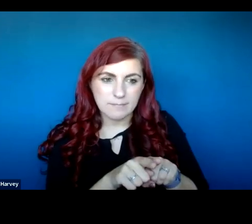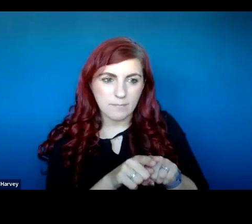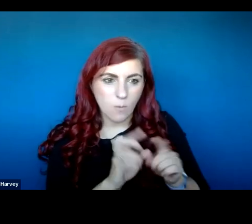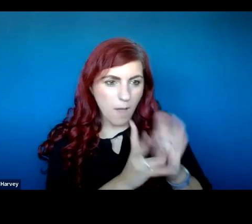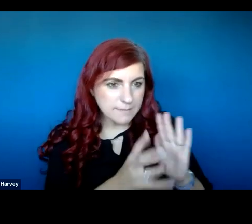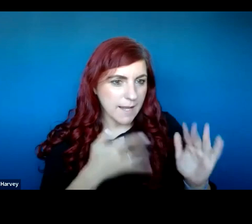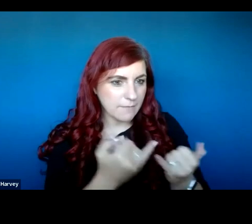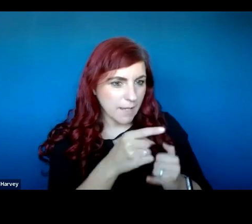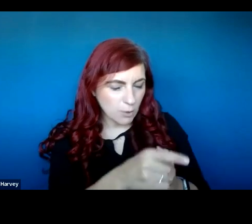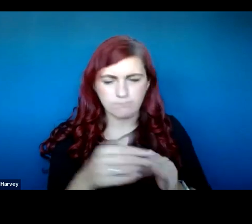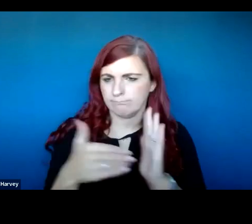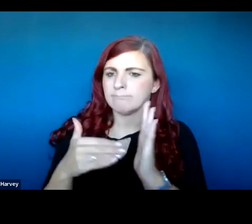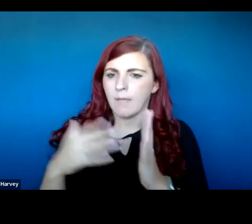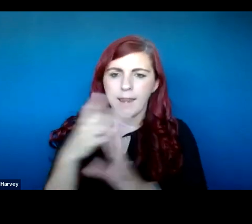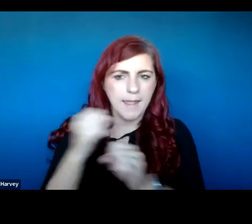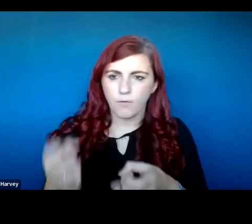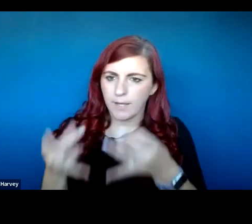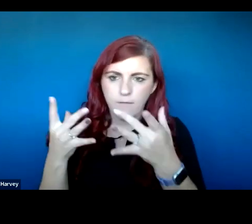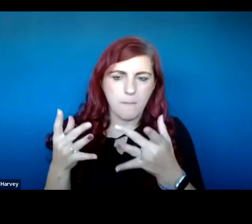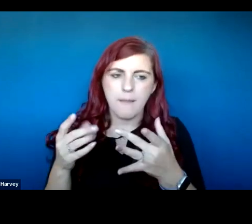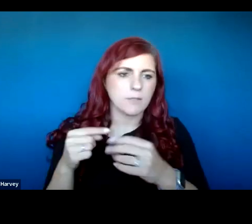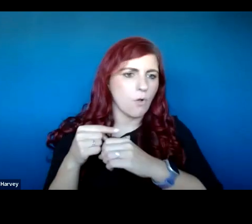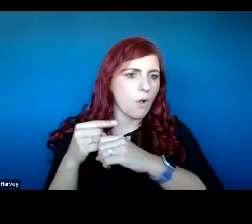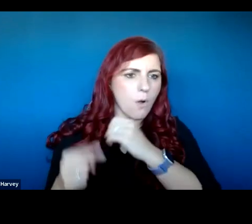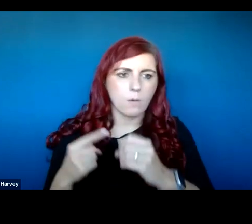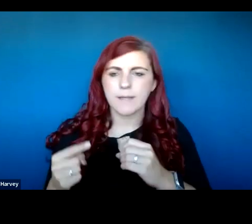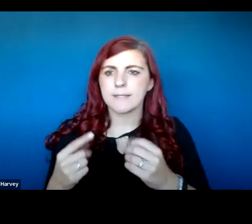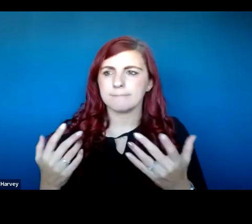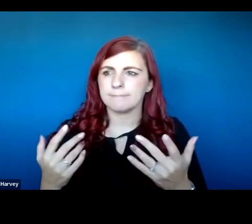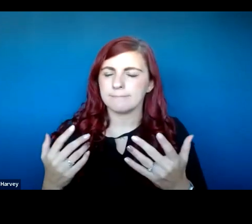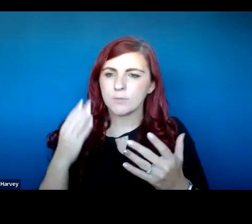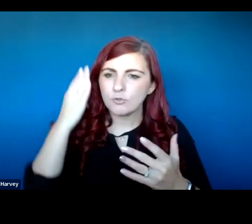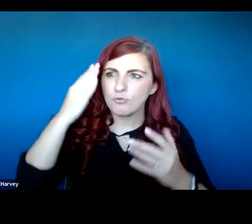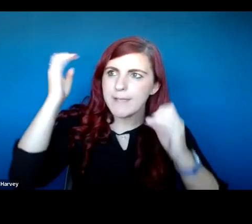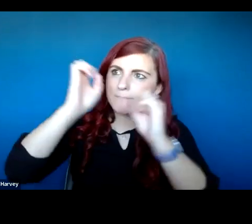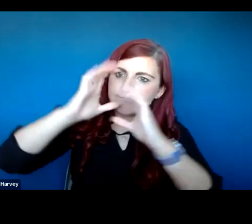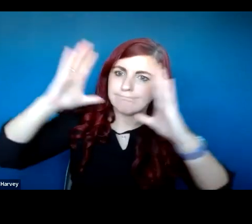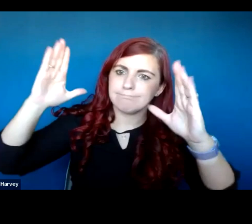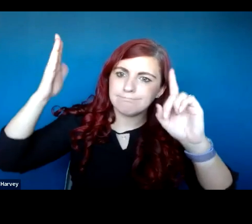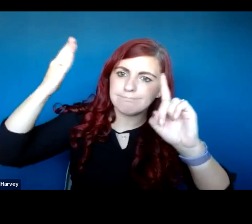Yeah, never give up. And always dream big and be who you are.